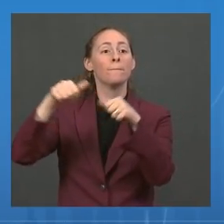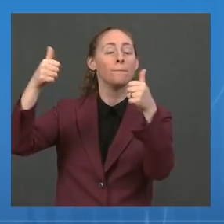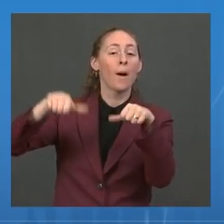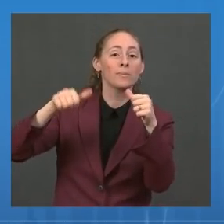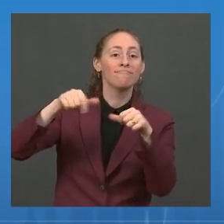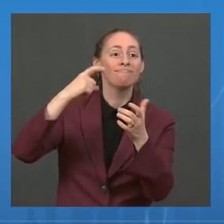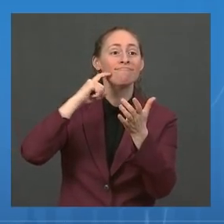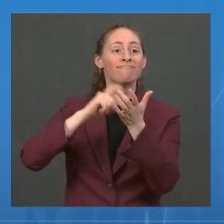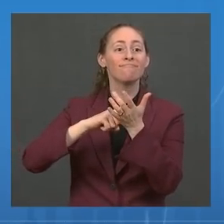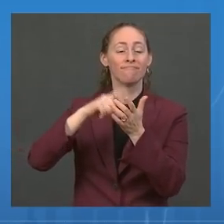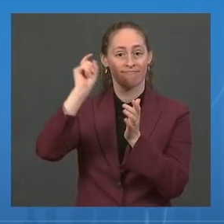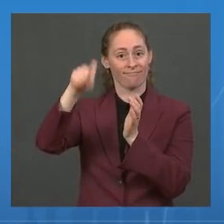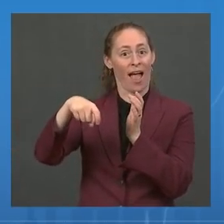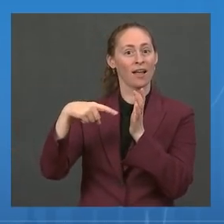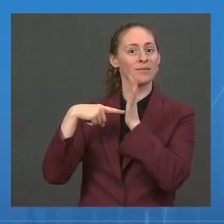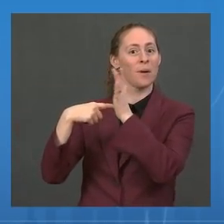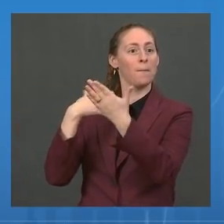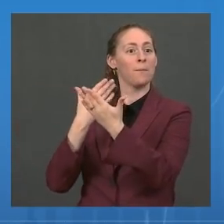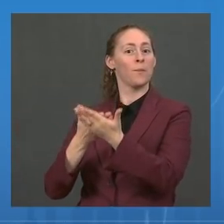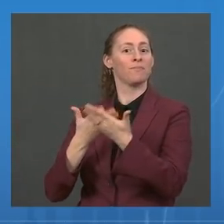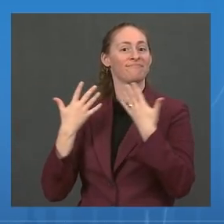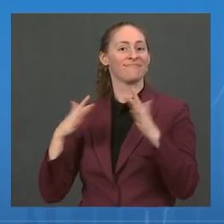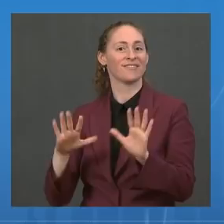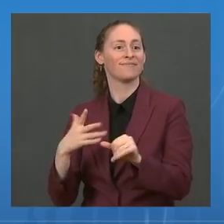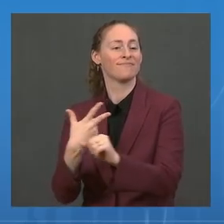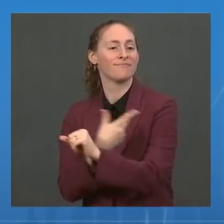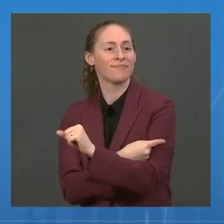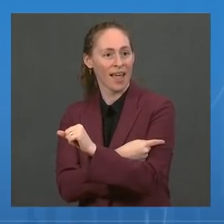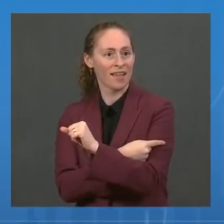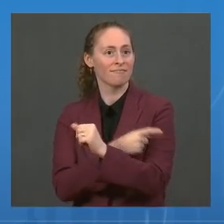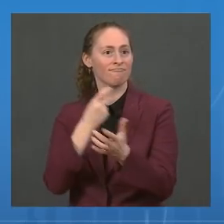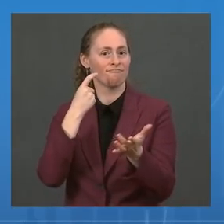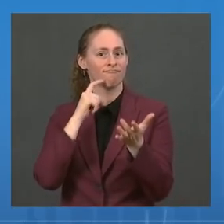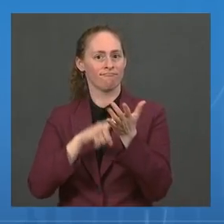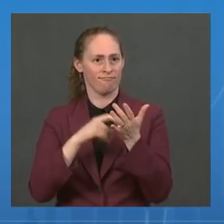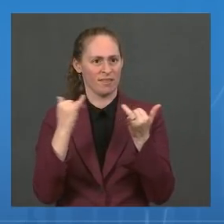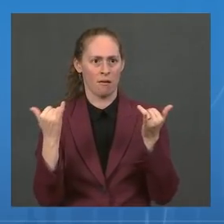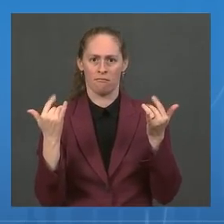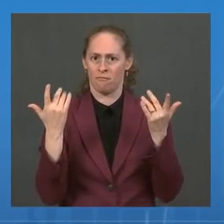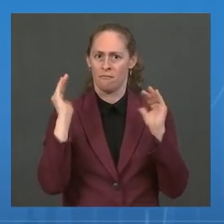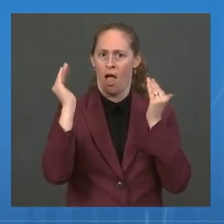as a requirement jumped 20 times in the past two months, according to LinkedIn data.